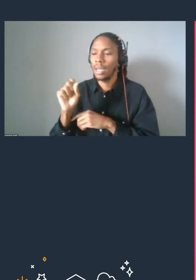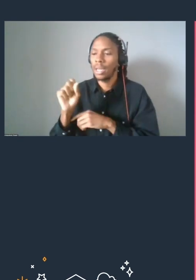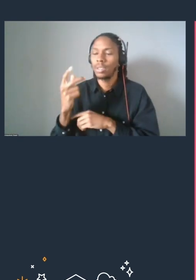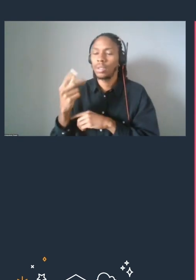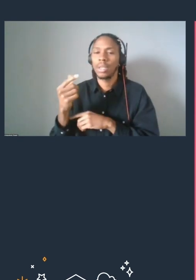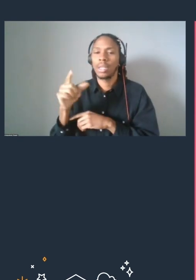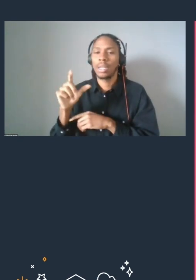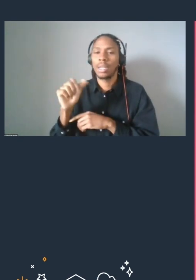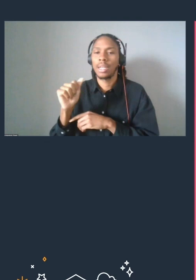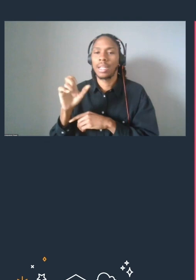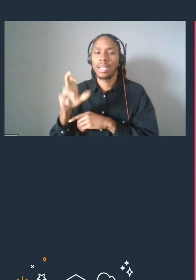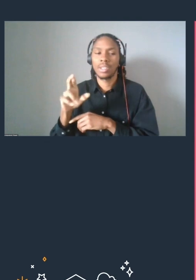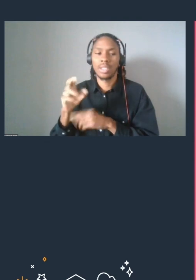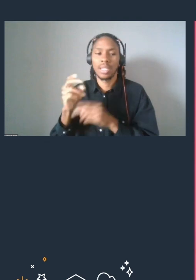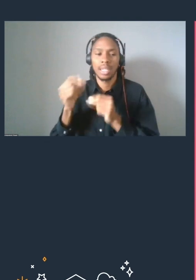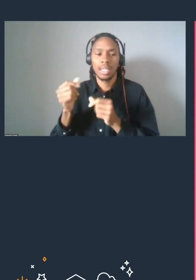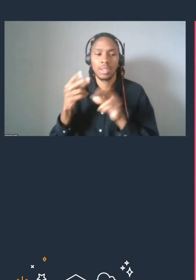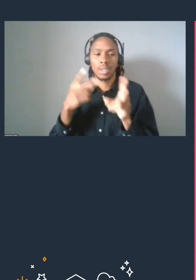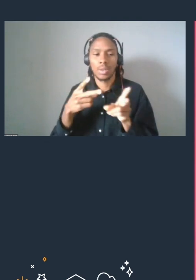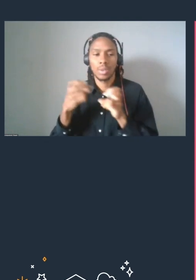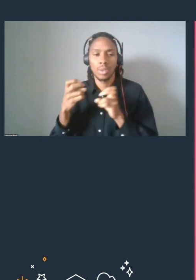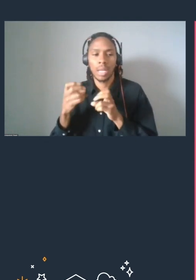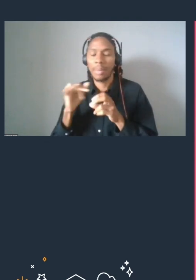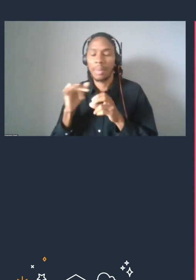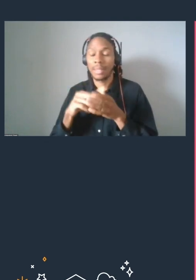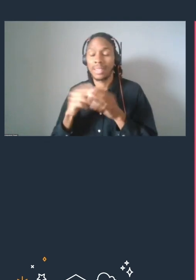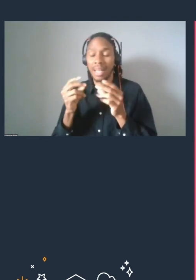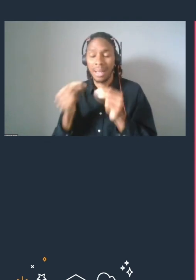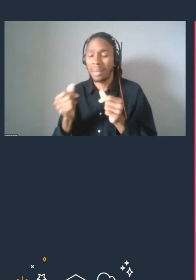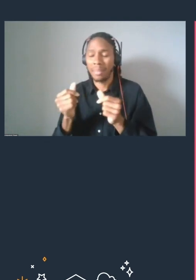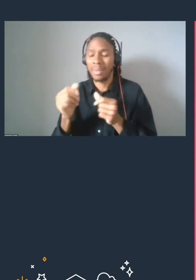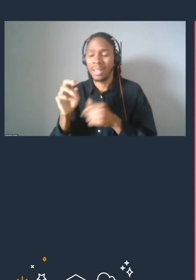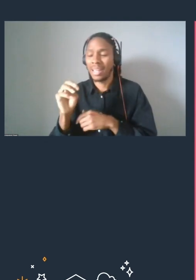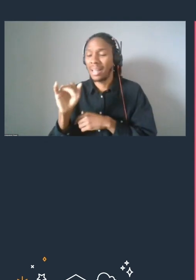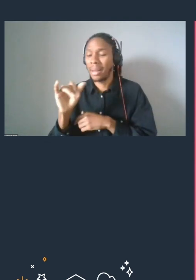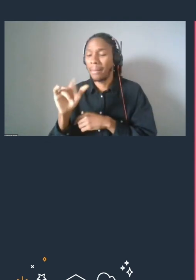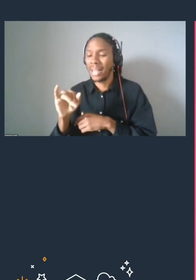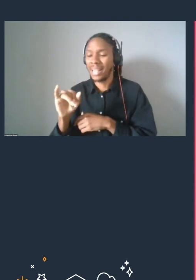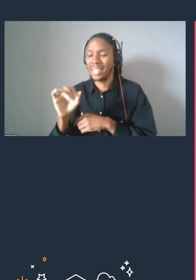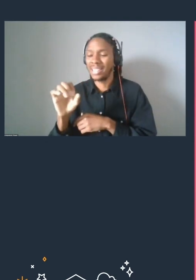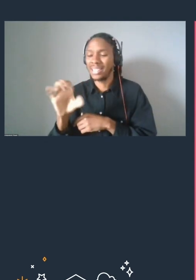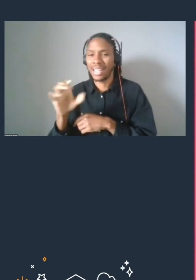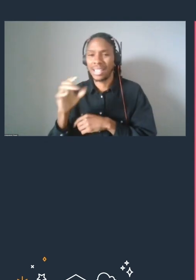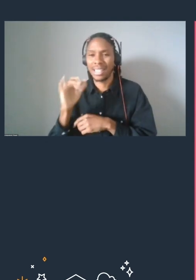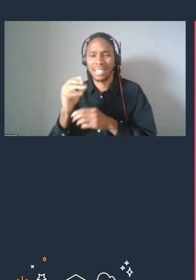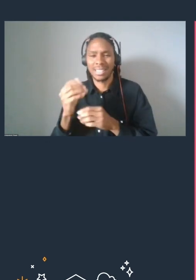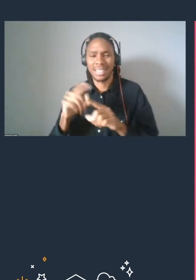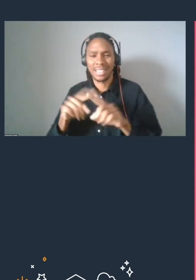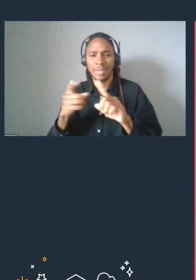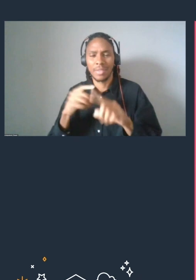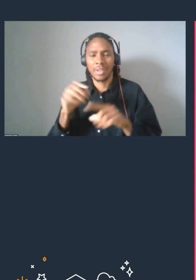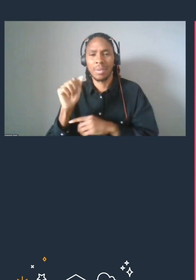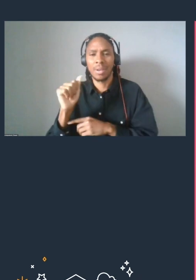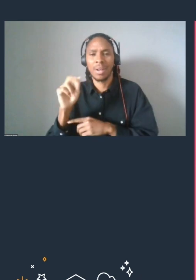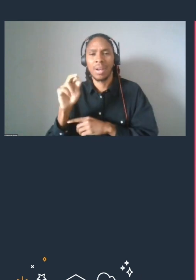like the milliseconds access time. That's really different for archives. Can you talk about how different that is and how much that is?